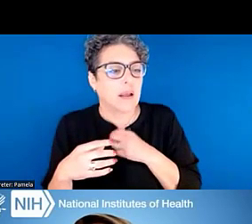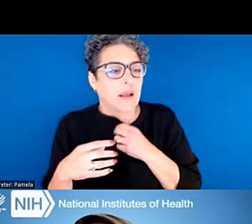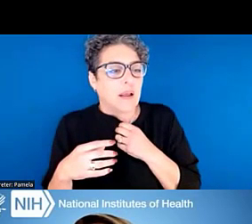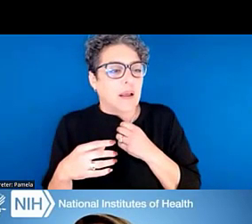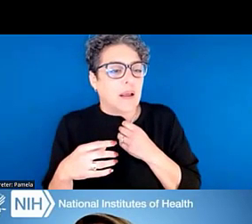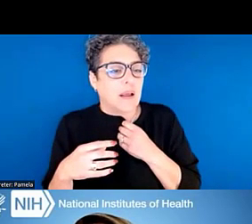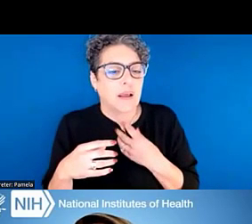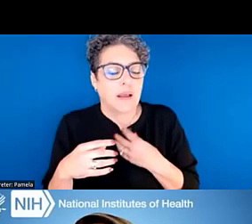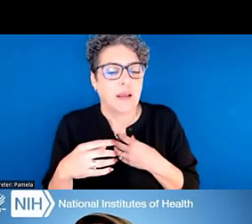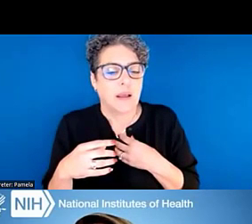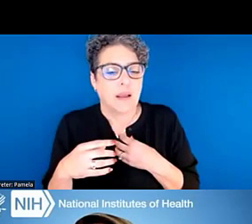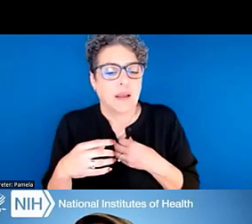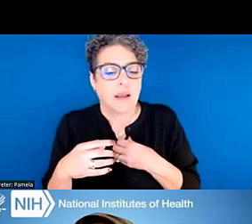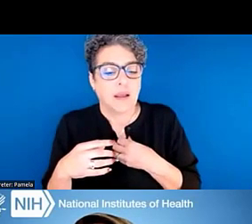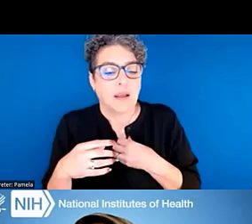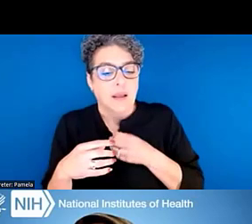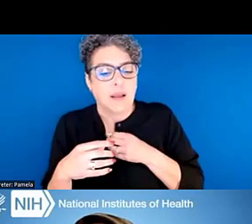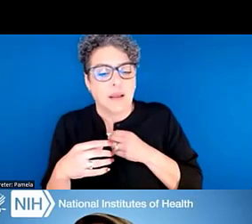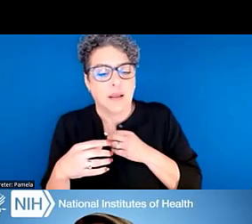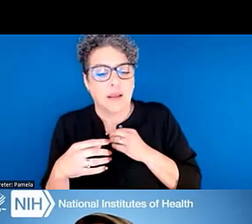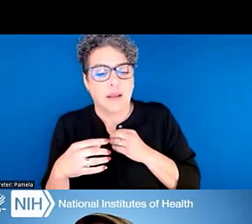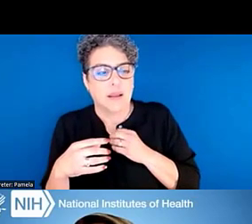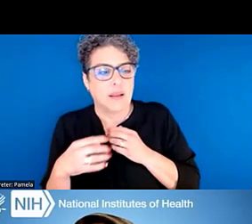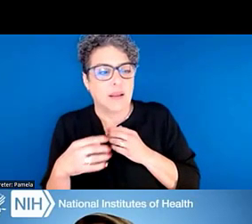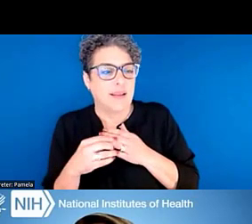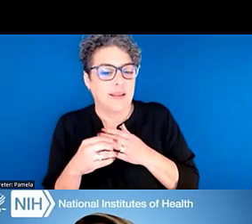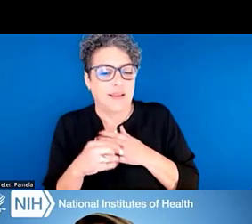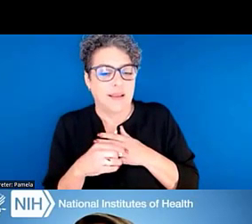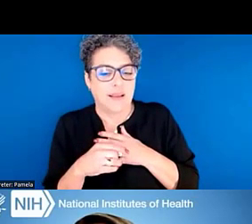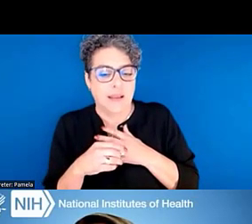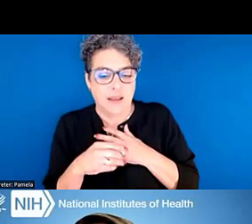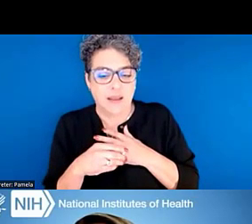actually, but one or the other is not correct.